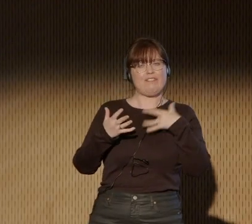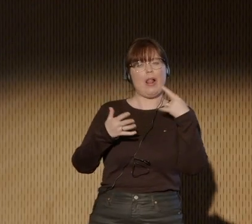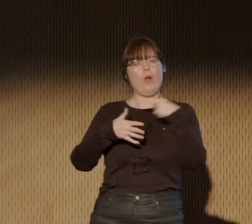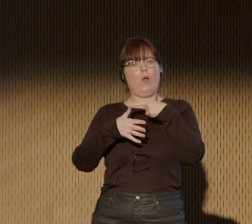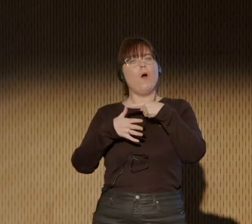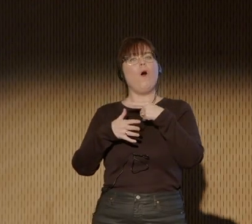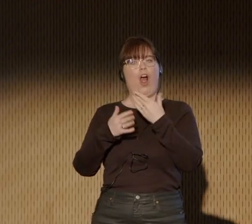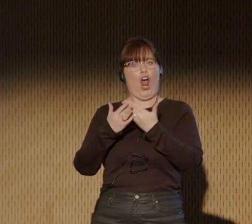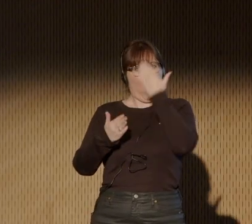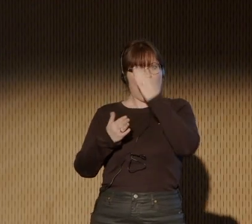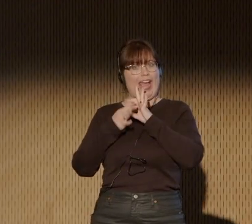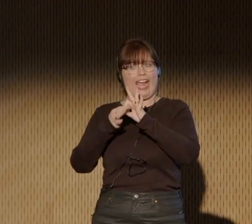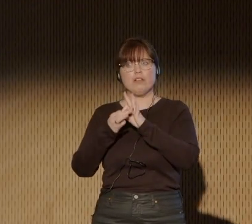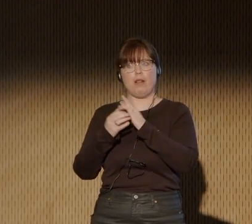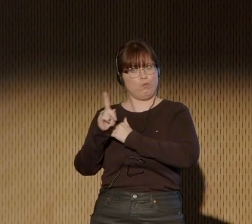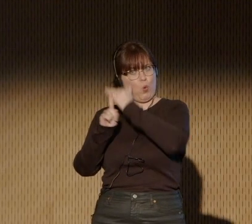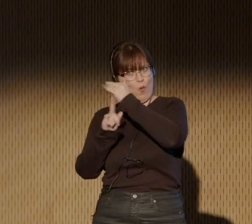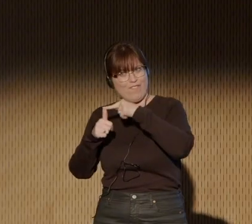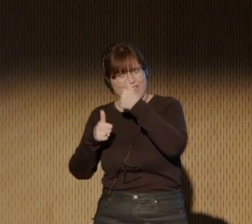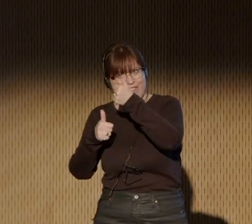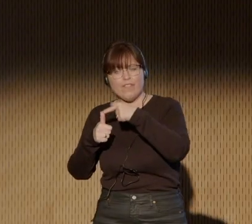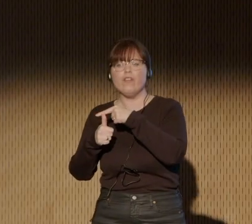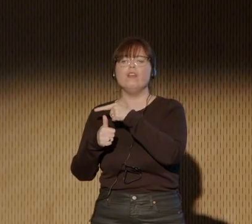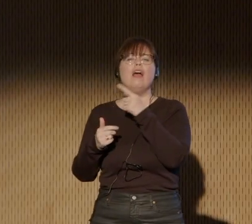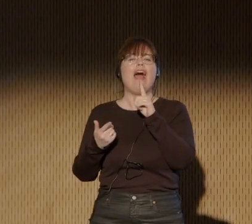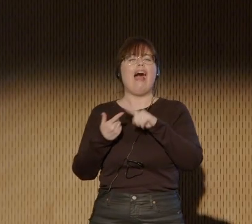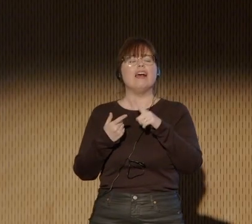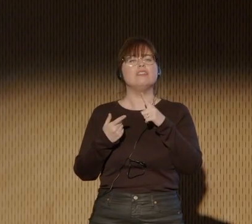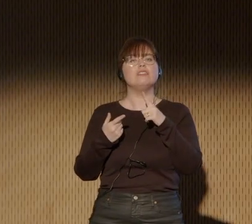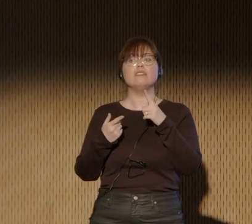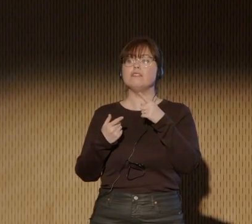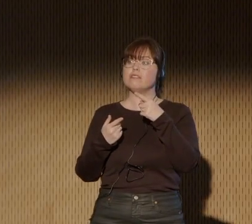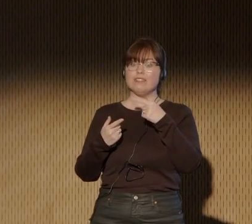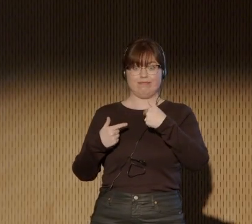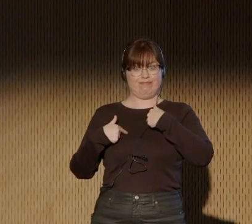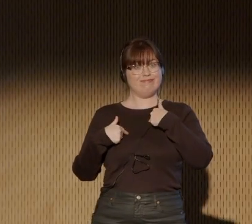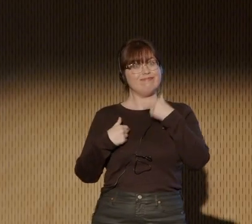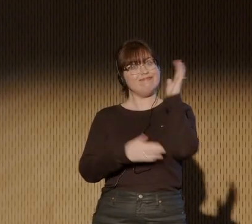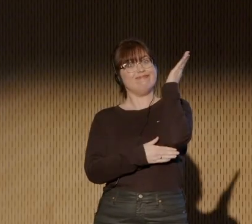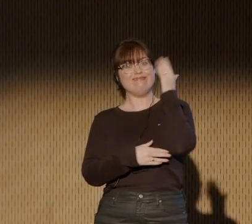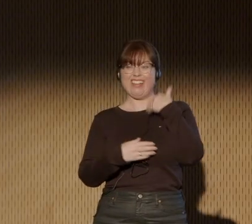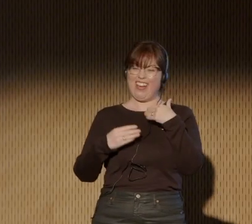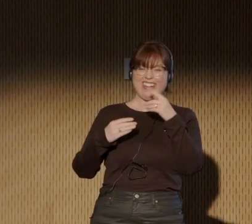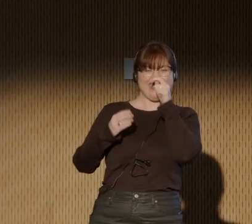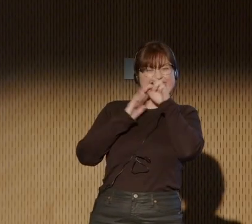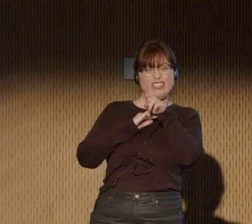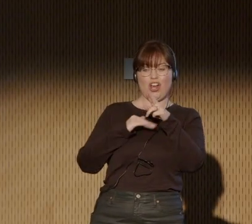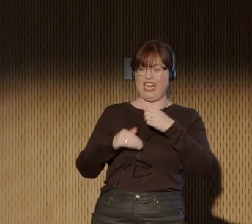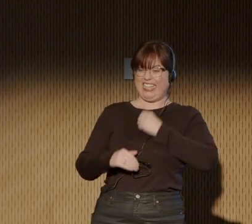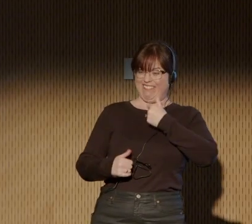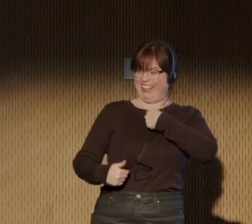learner engagement. It also increased satisfaction for them as educators. They felt it improved the